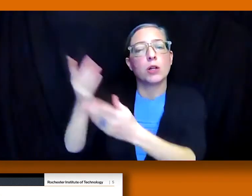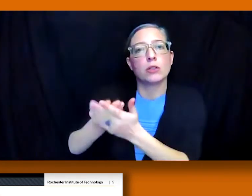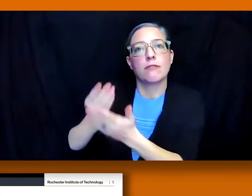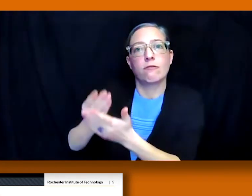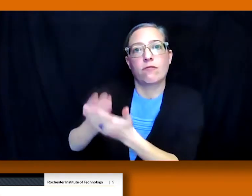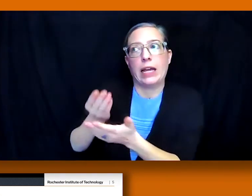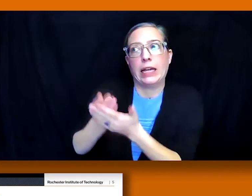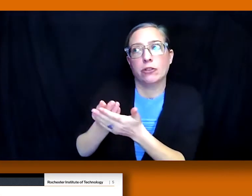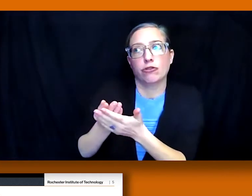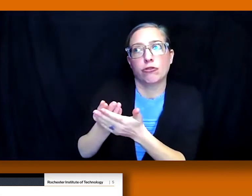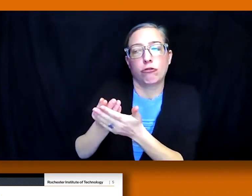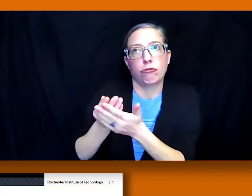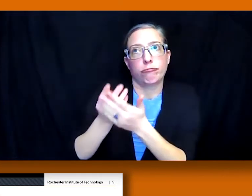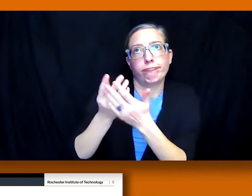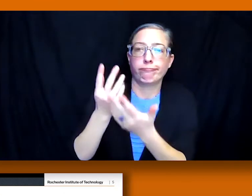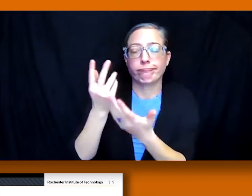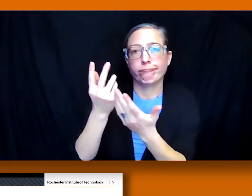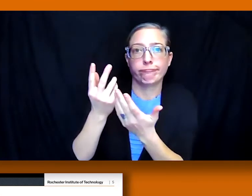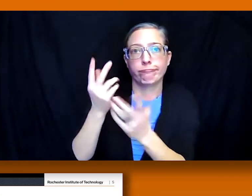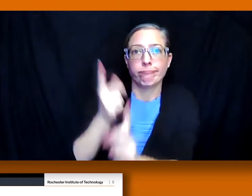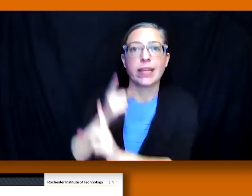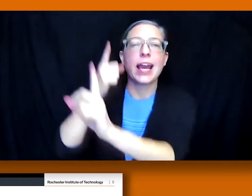the reviewers' perception of your project proposal.